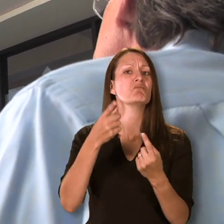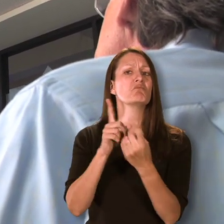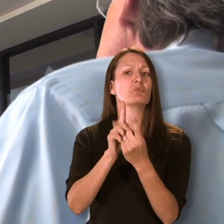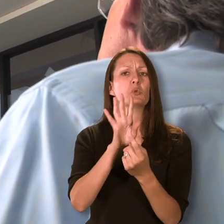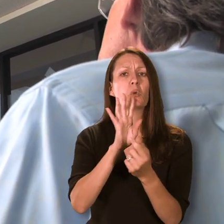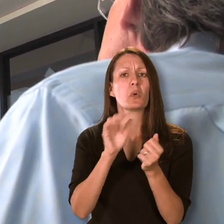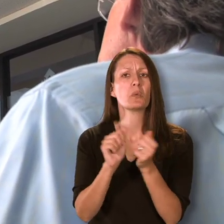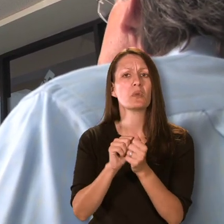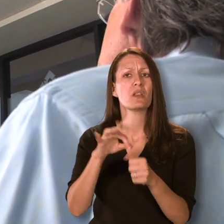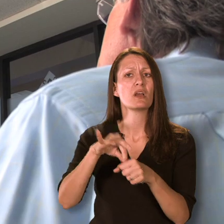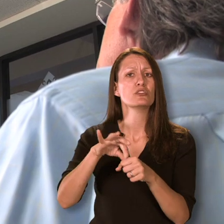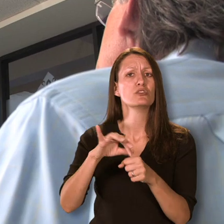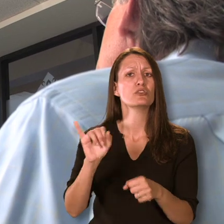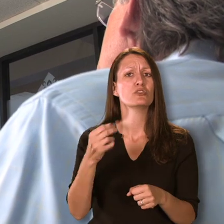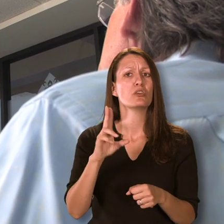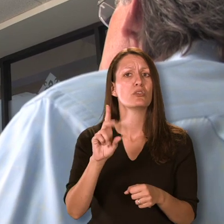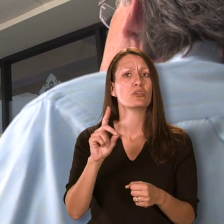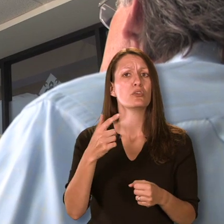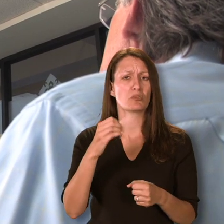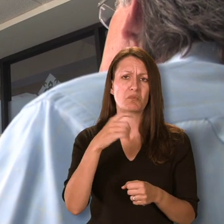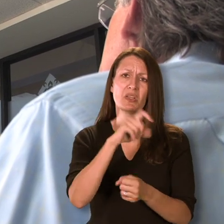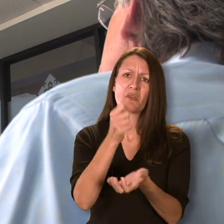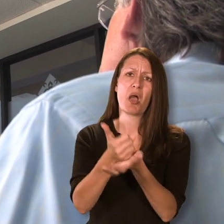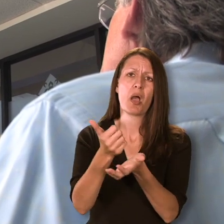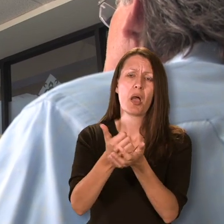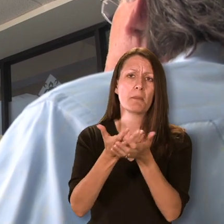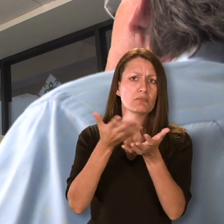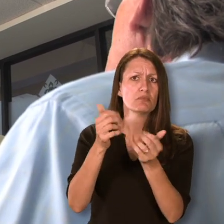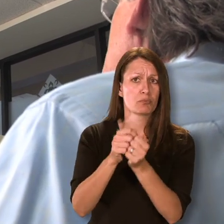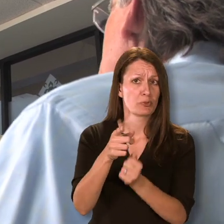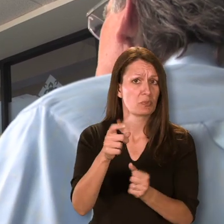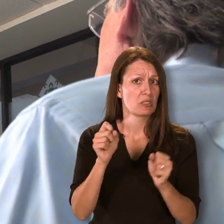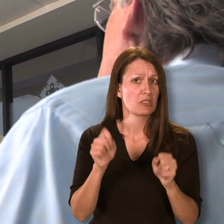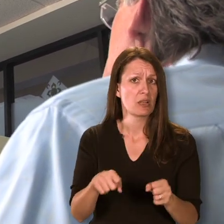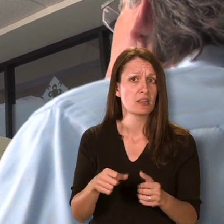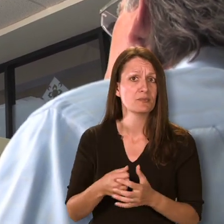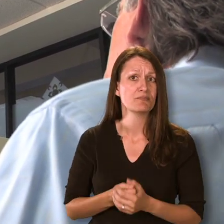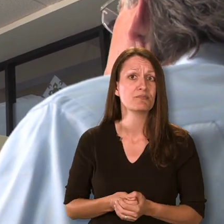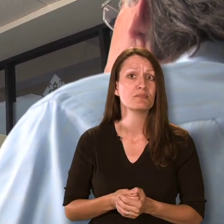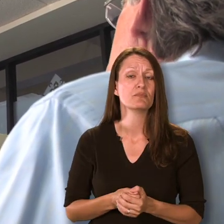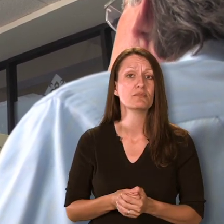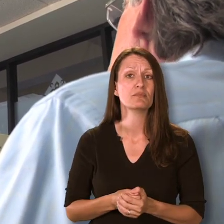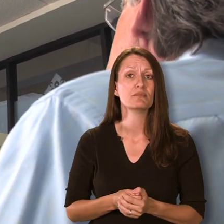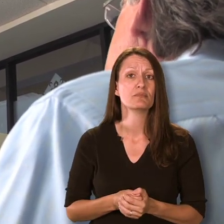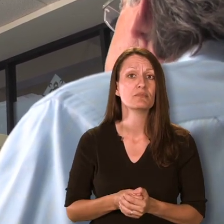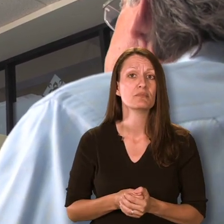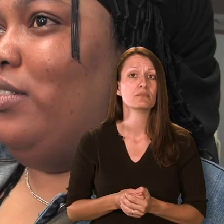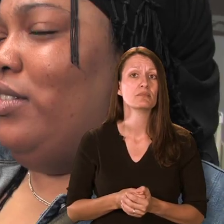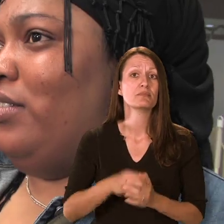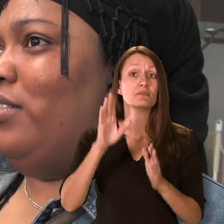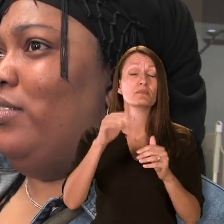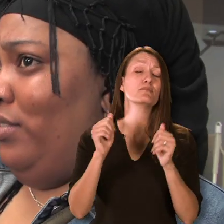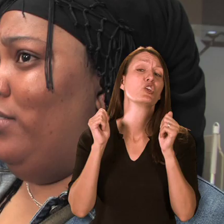an Election Judge will be able to help you.